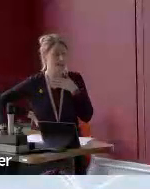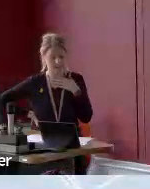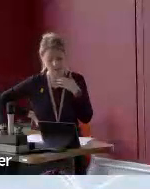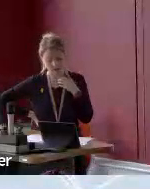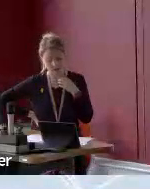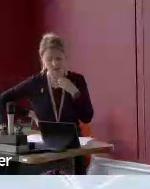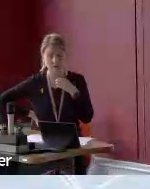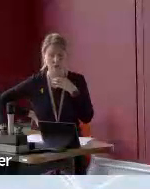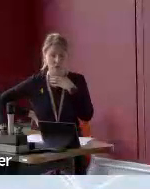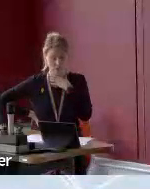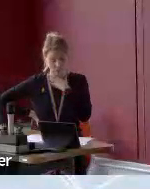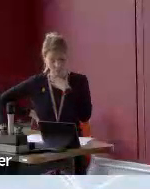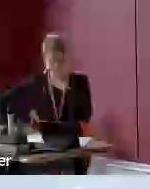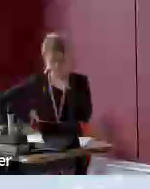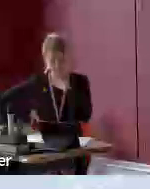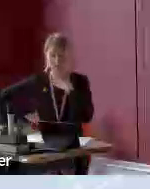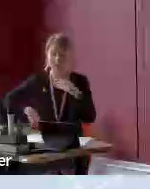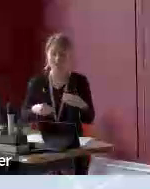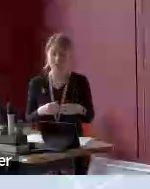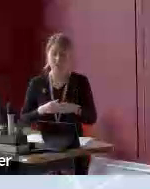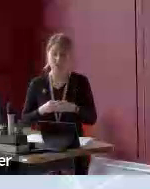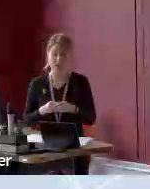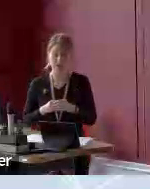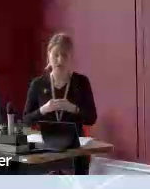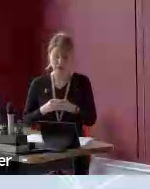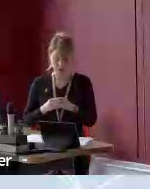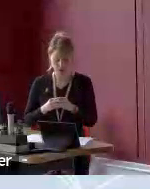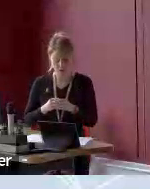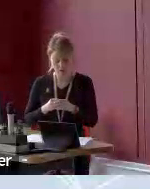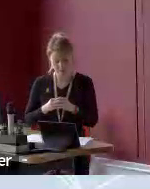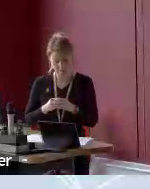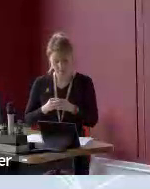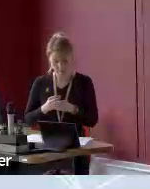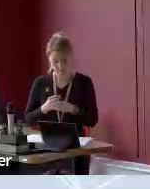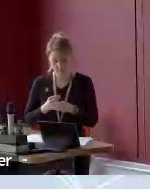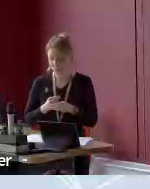easier to understand for people and to break down some of those barriers to inclusion and